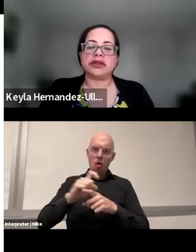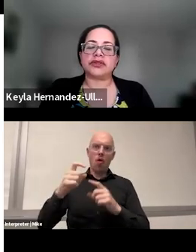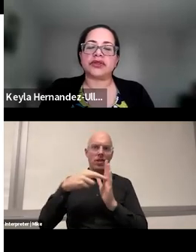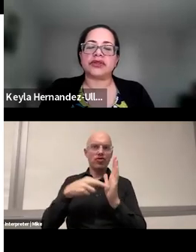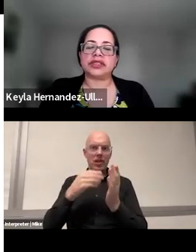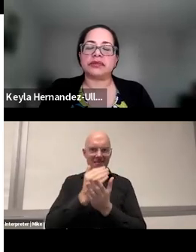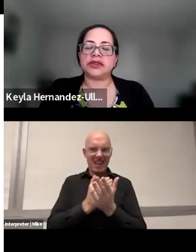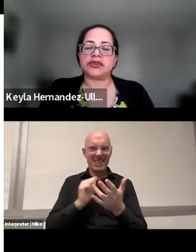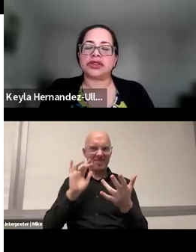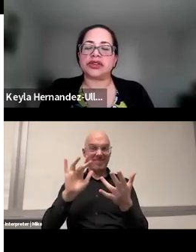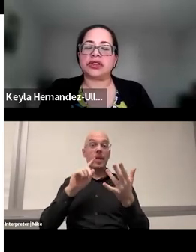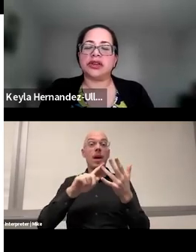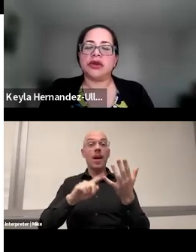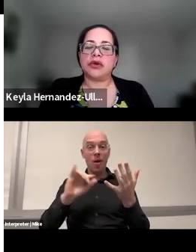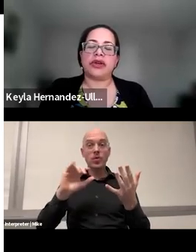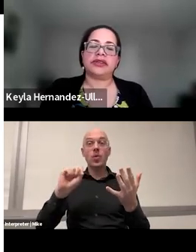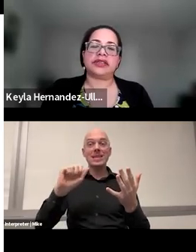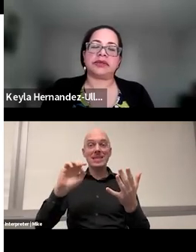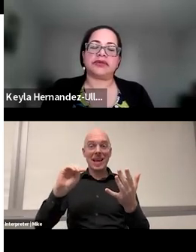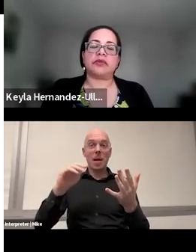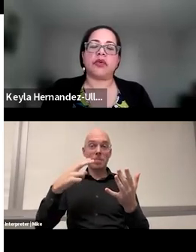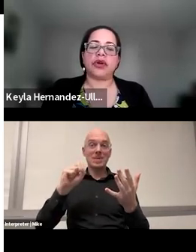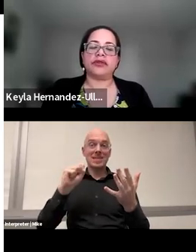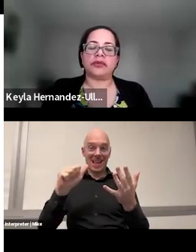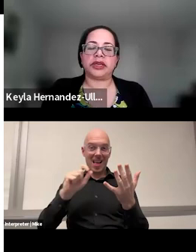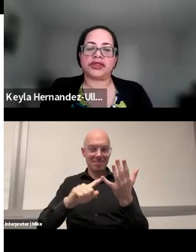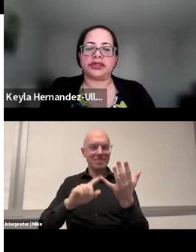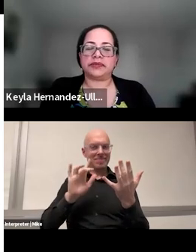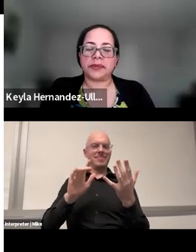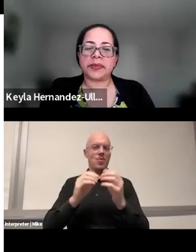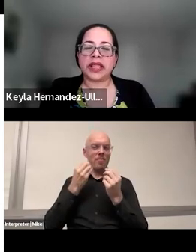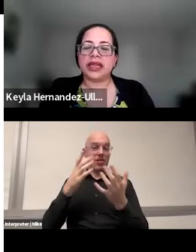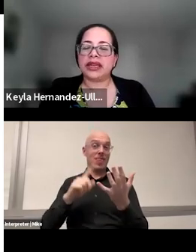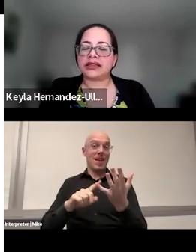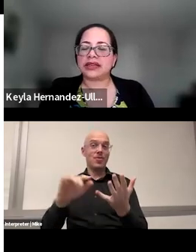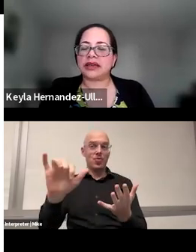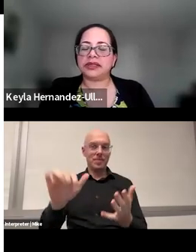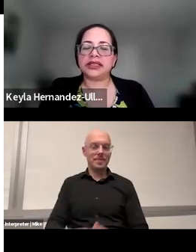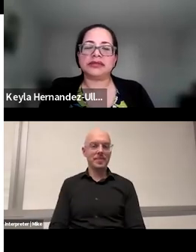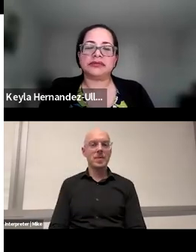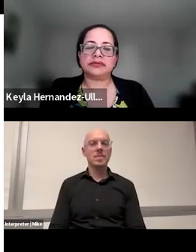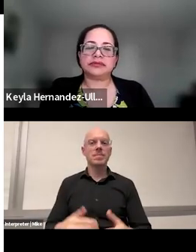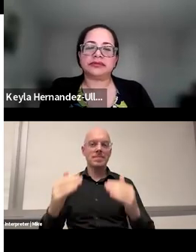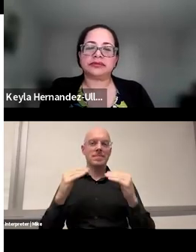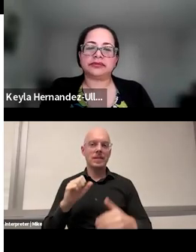Keyla Hernandez-Ulloa: and the substance, abuse and mental health services, administration or Samhsa for more information.